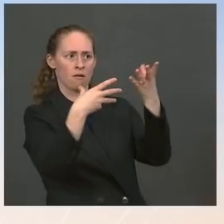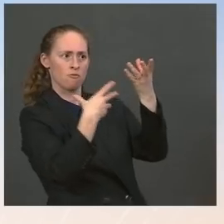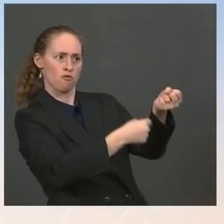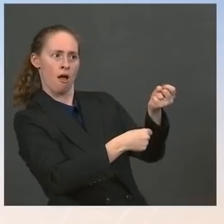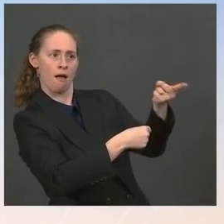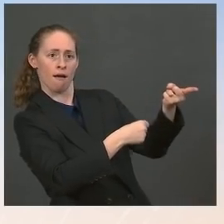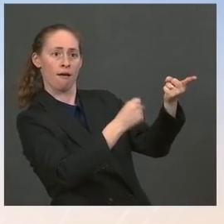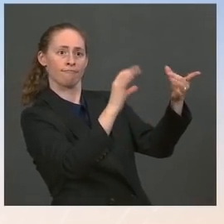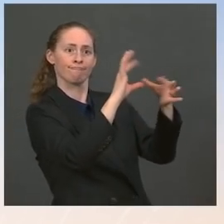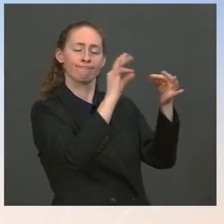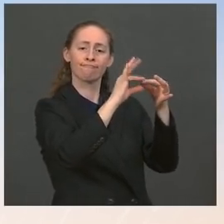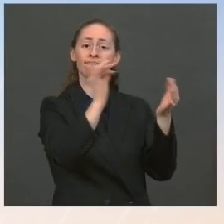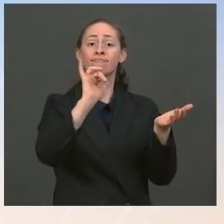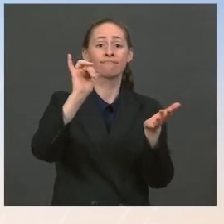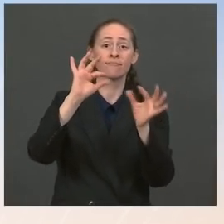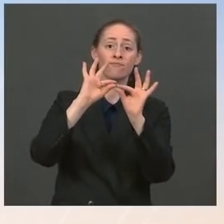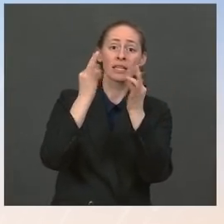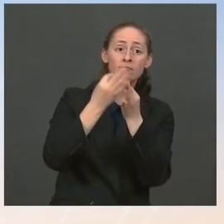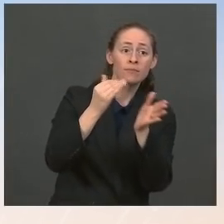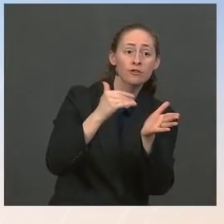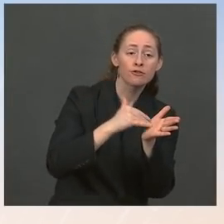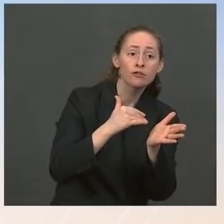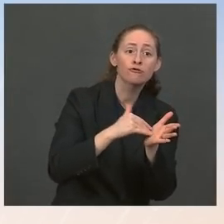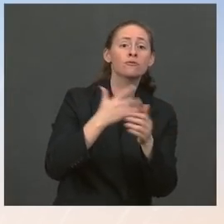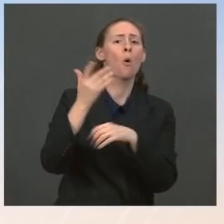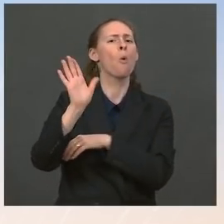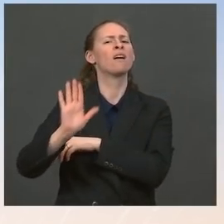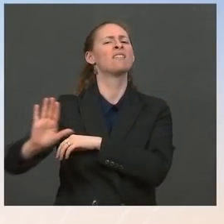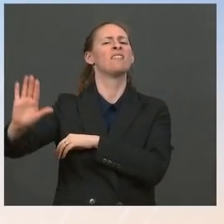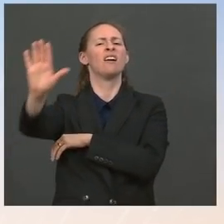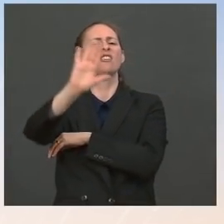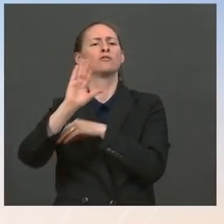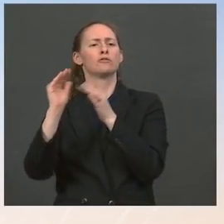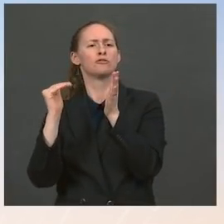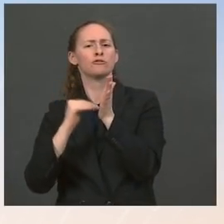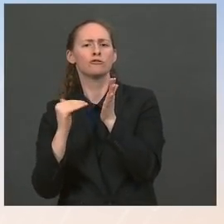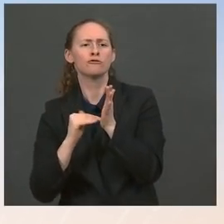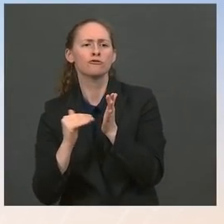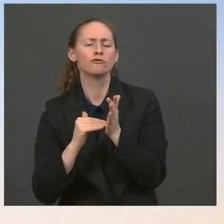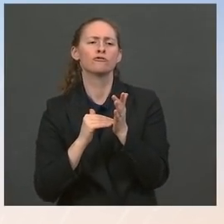making sure you're talking to your pediatrician about this, making sure you're talking to public experts.